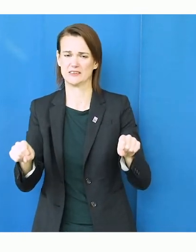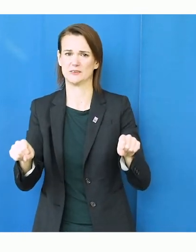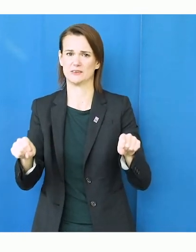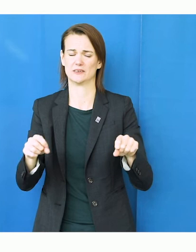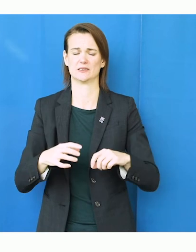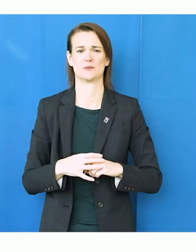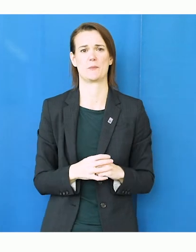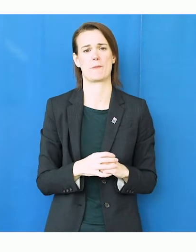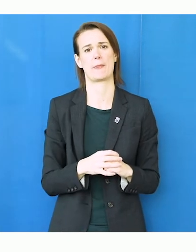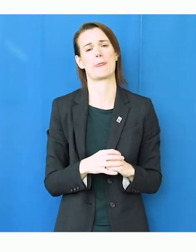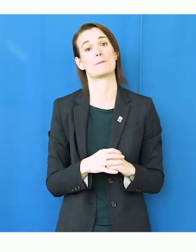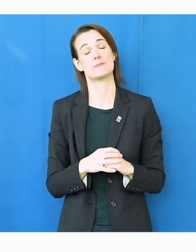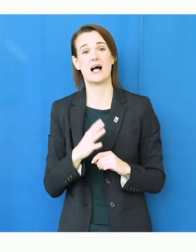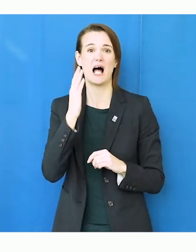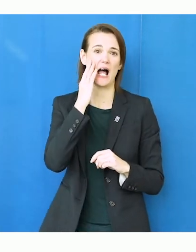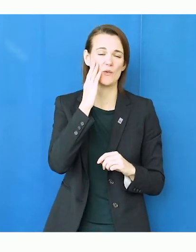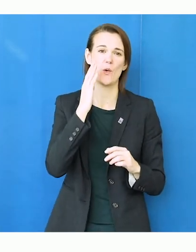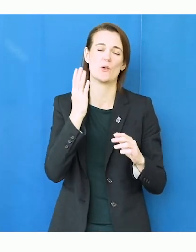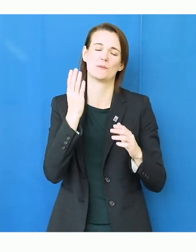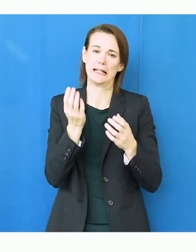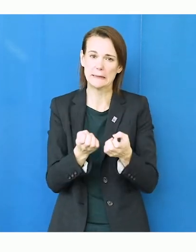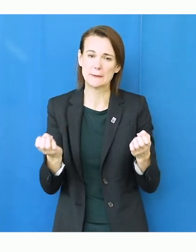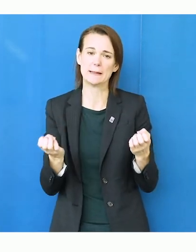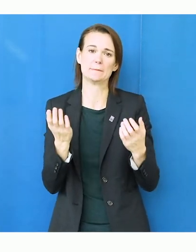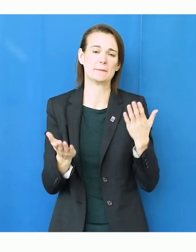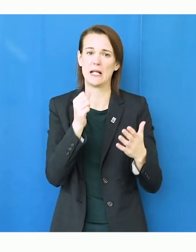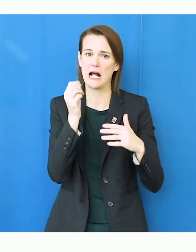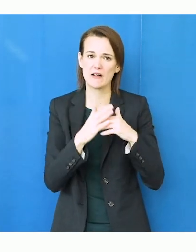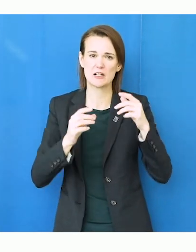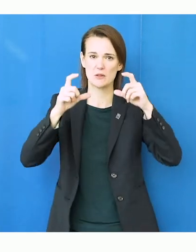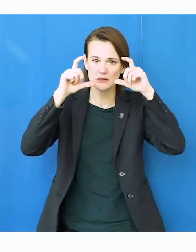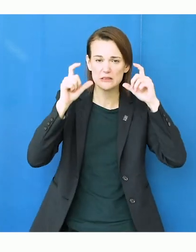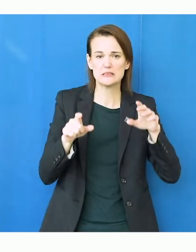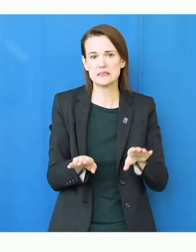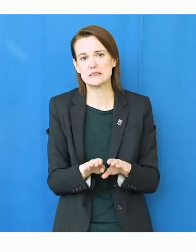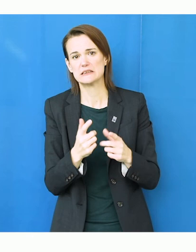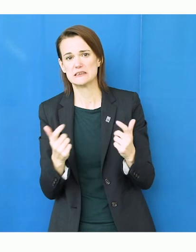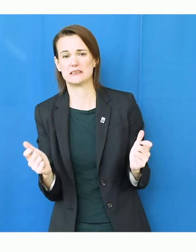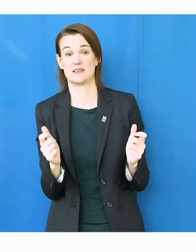Personal Protective Equipment may be uncomfortable but what is more uncomfortable is living with a disability for the rest of your life.